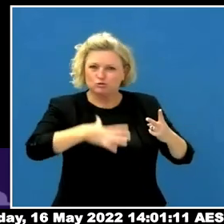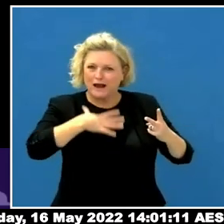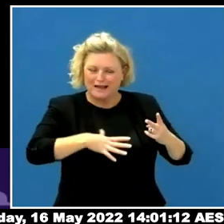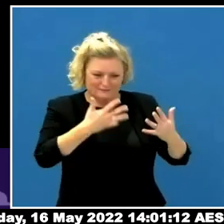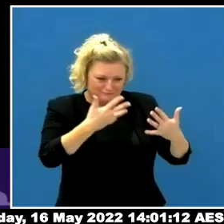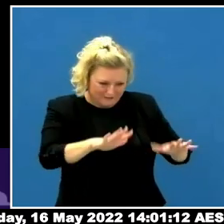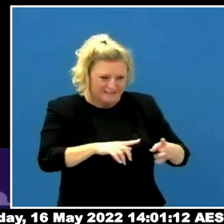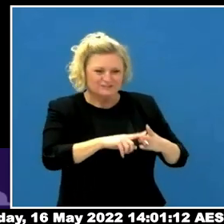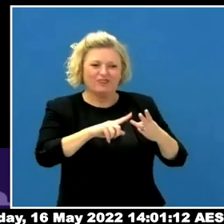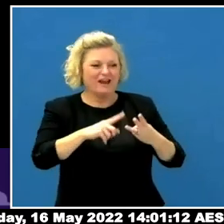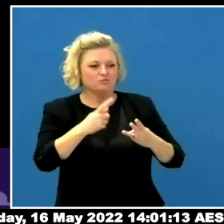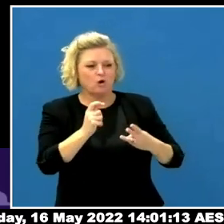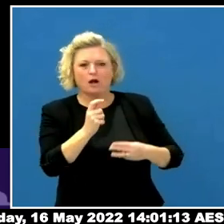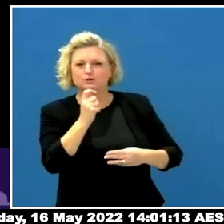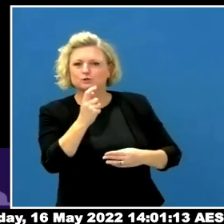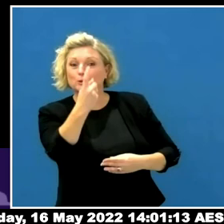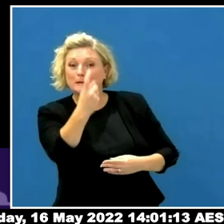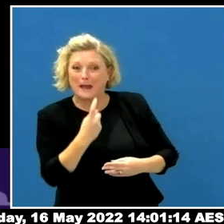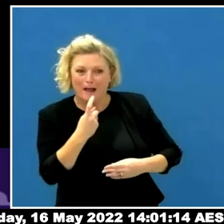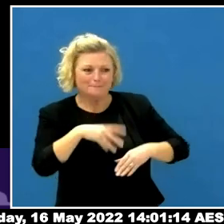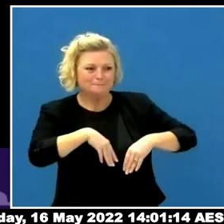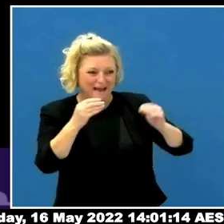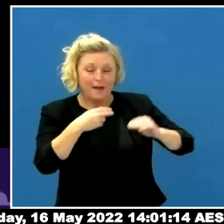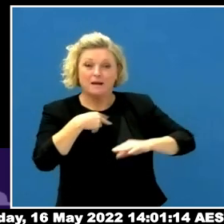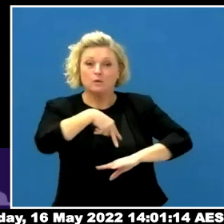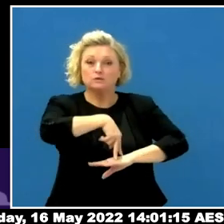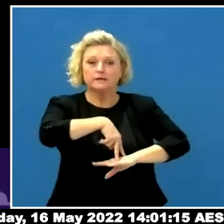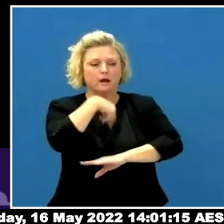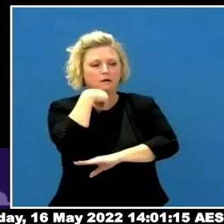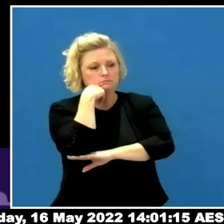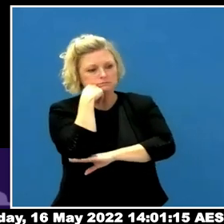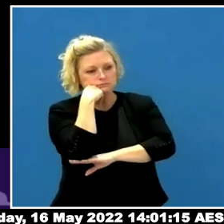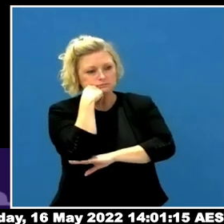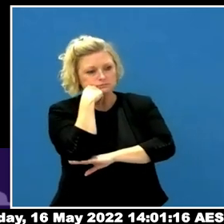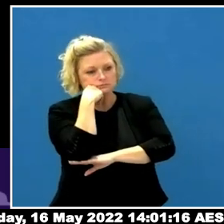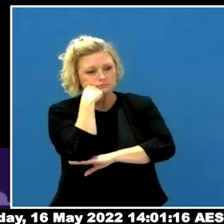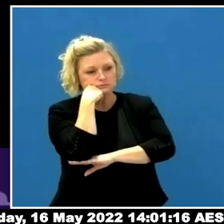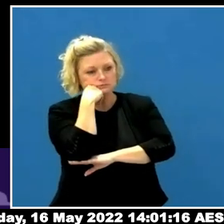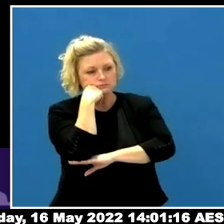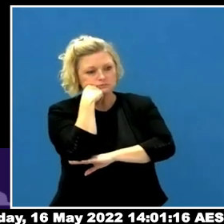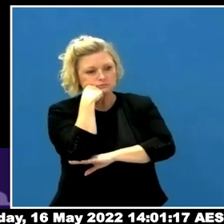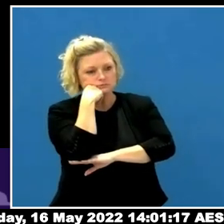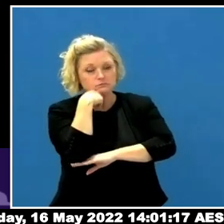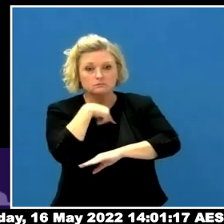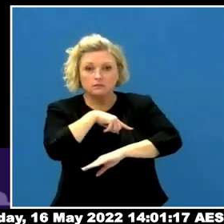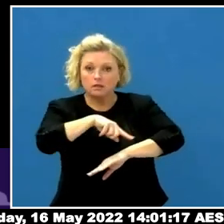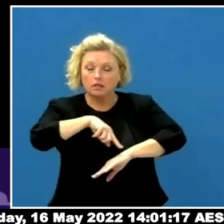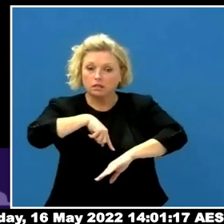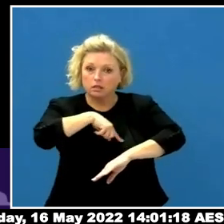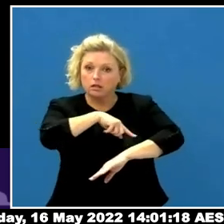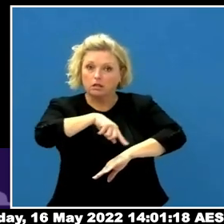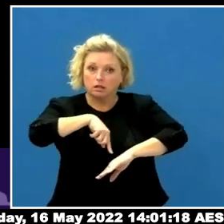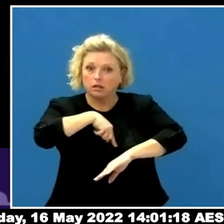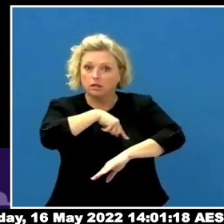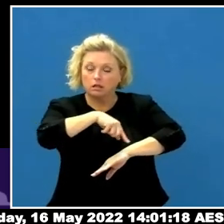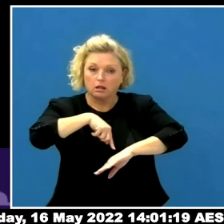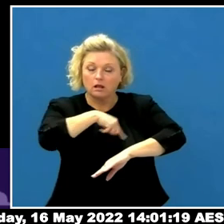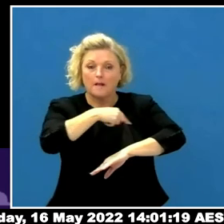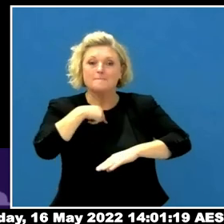And if you're sitting at the door for an hour and a half waiting for a bus then the anxiety levels raise and behaviours raise and -